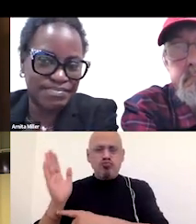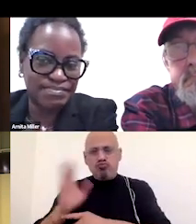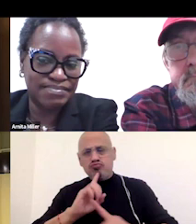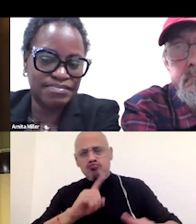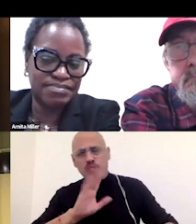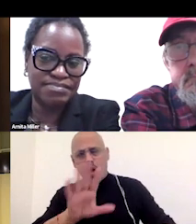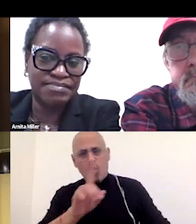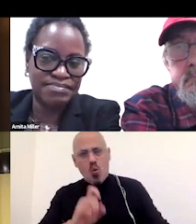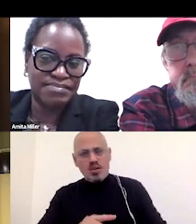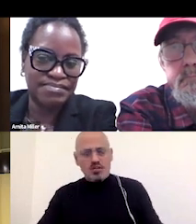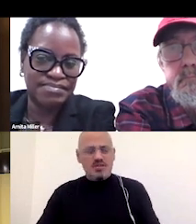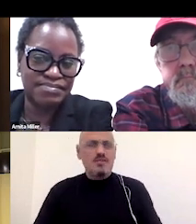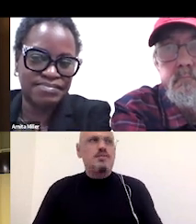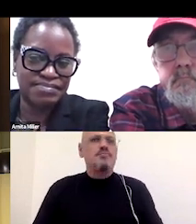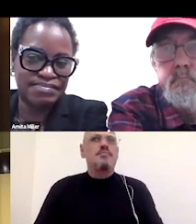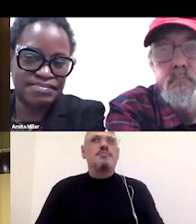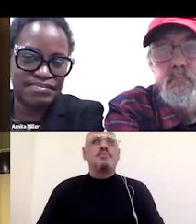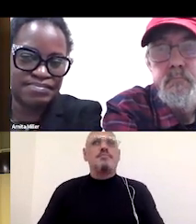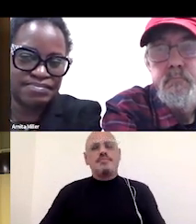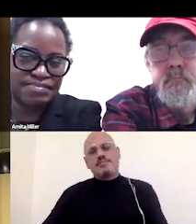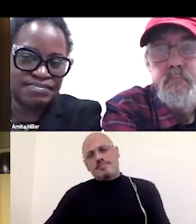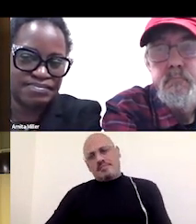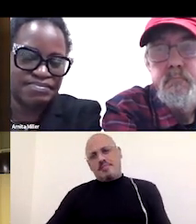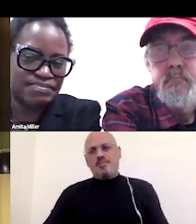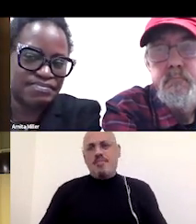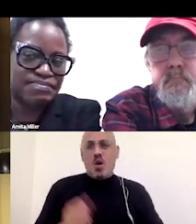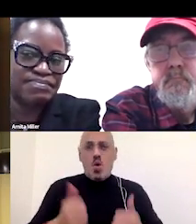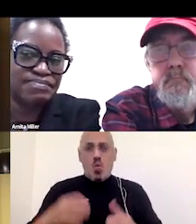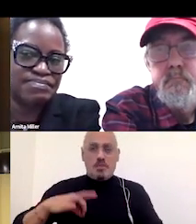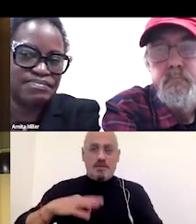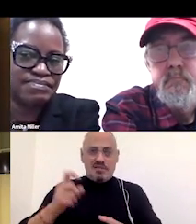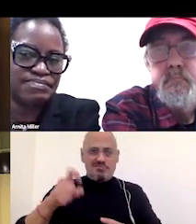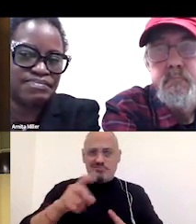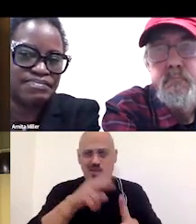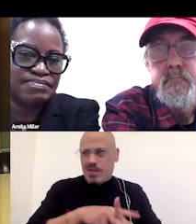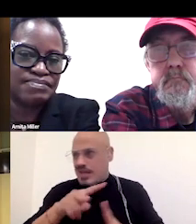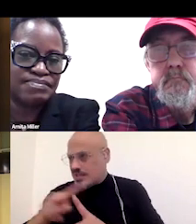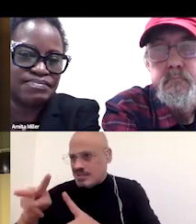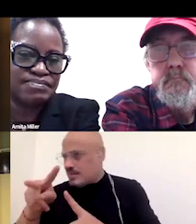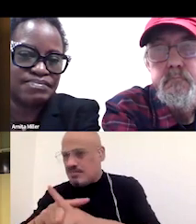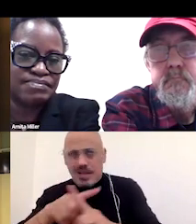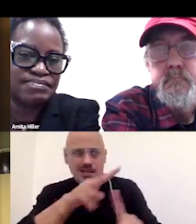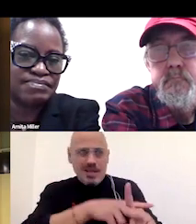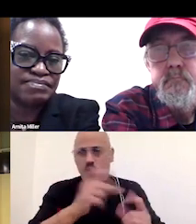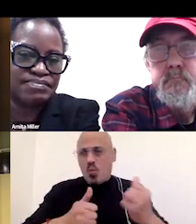her section on, you know, which benefits do I apply for, you know, and how to go about that.